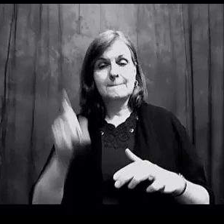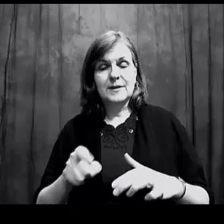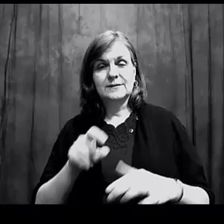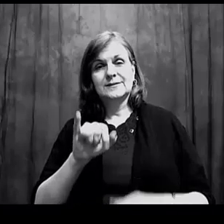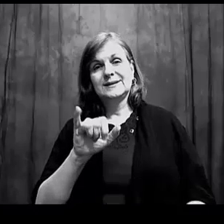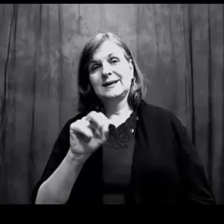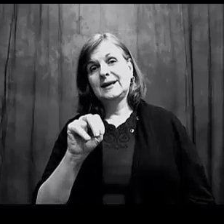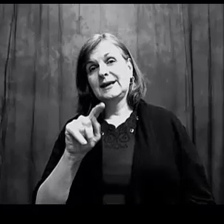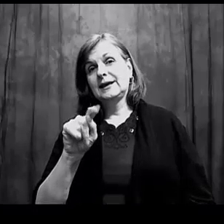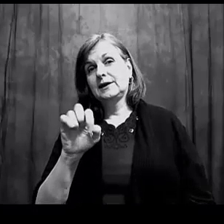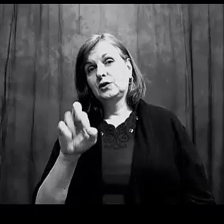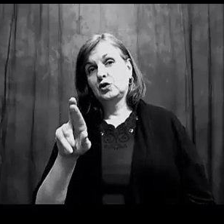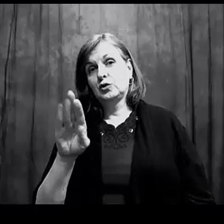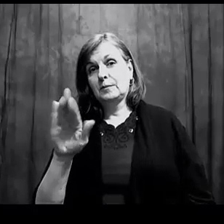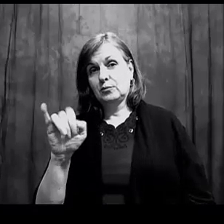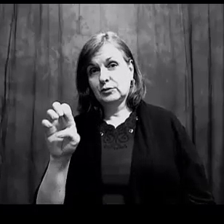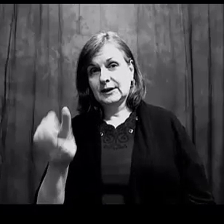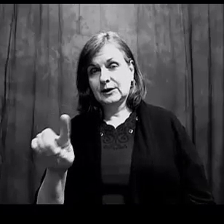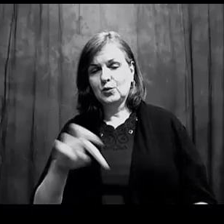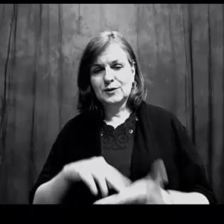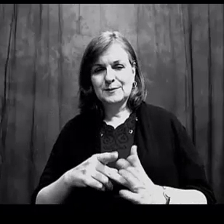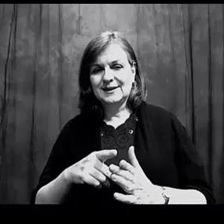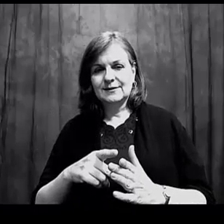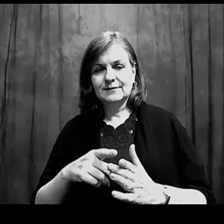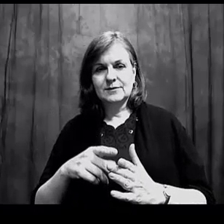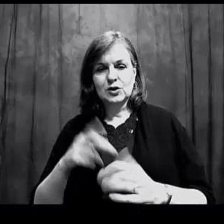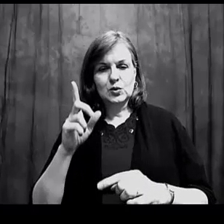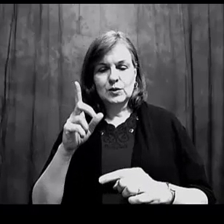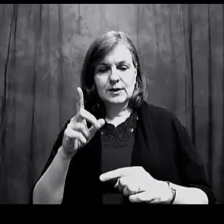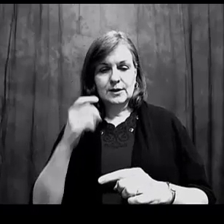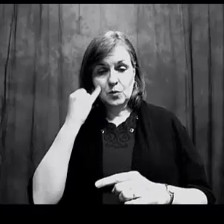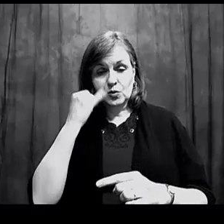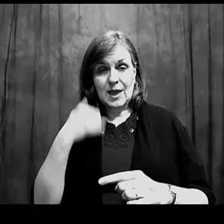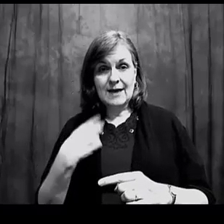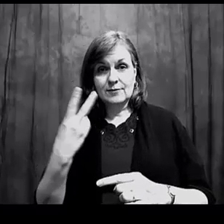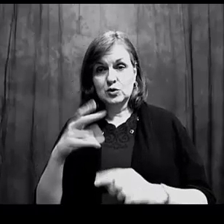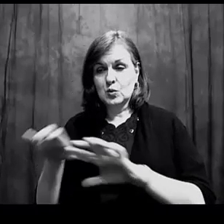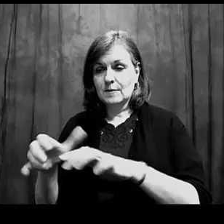so this means you cannot put two individuals together